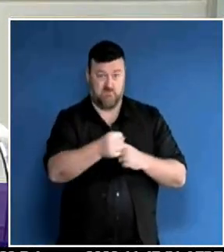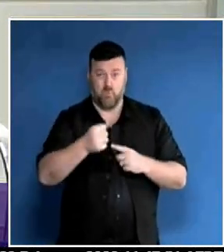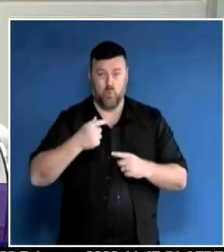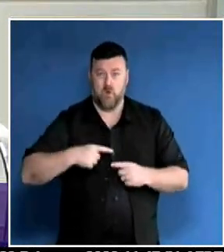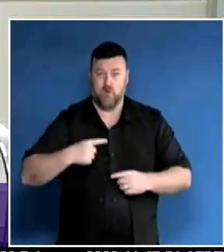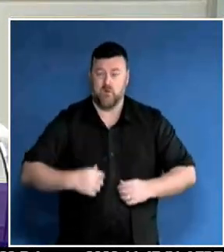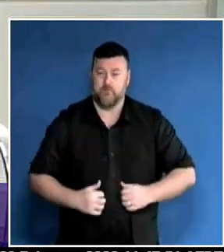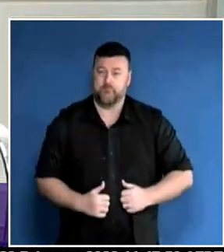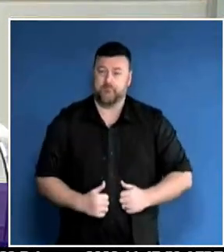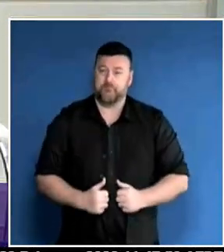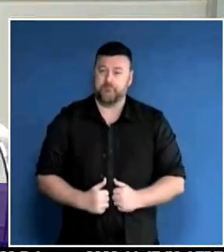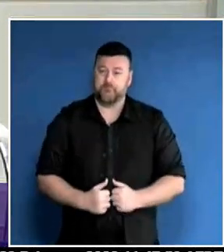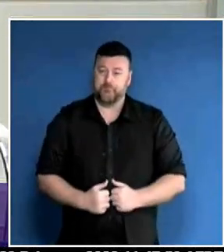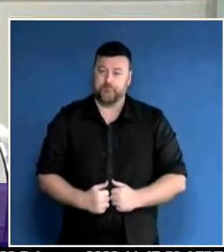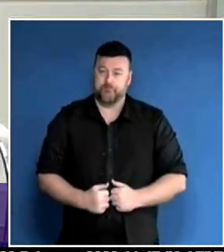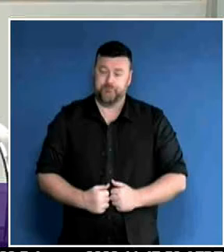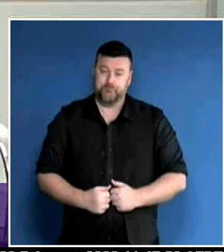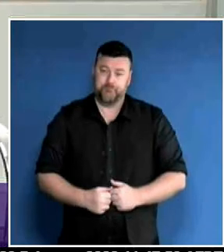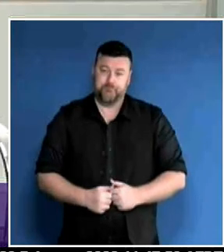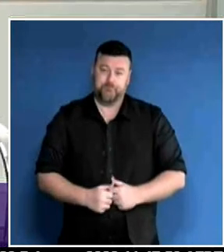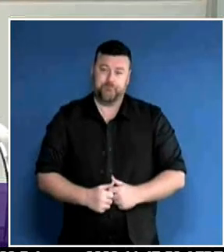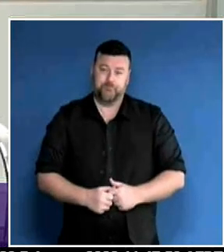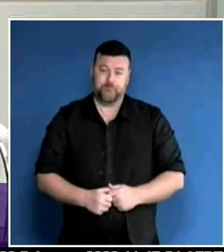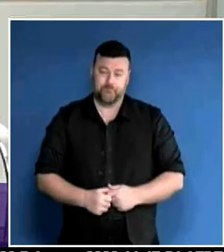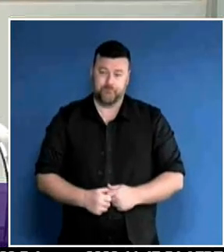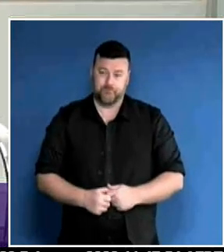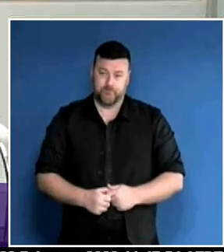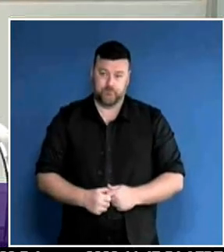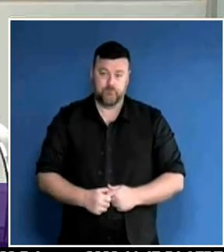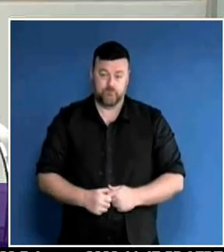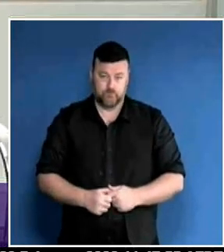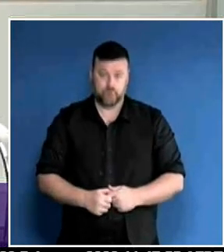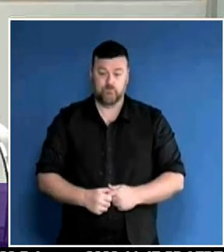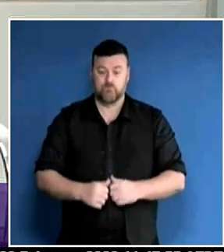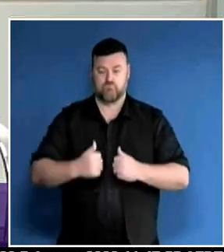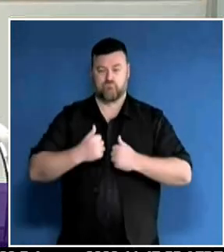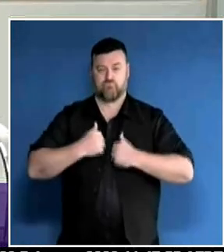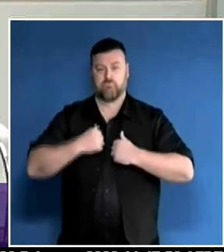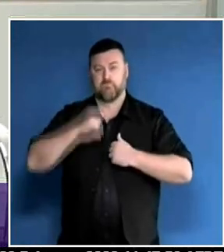Yes. In the Young Leaders Program especially, we have a lot of, you know, very motivated